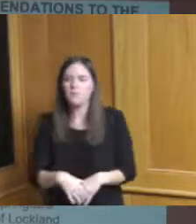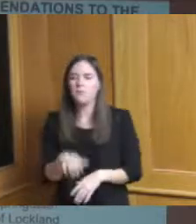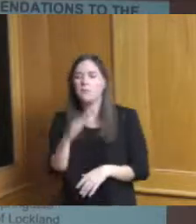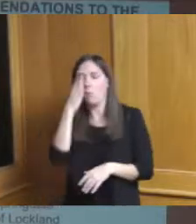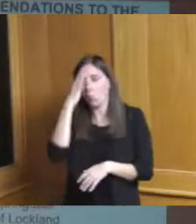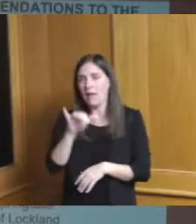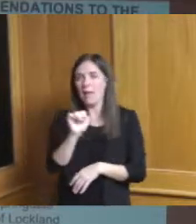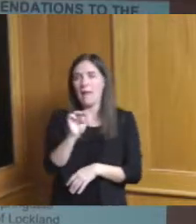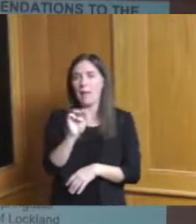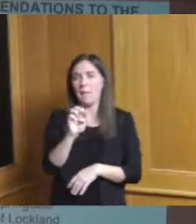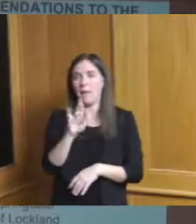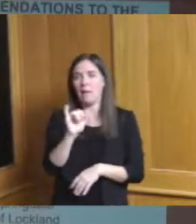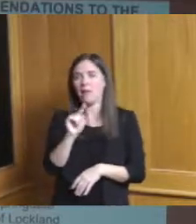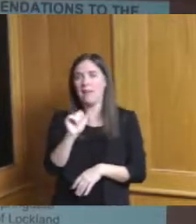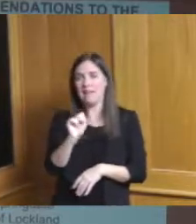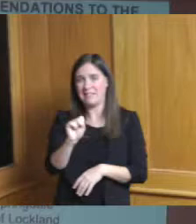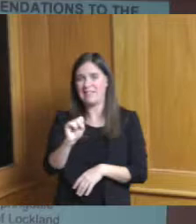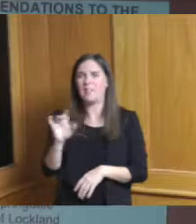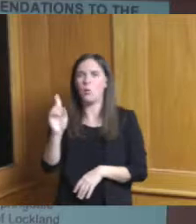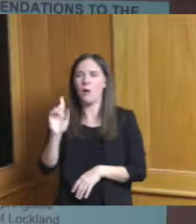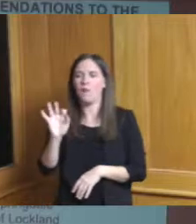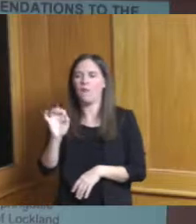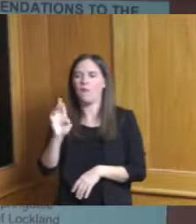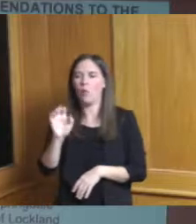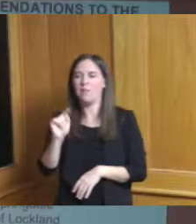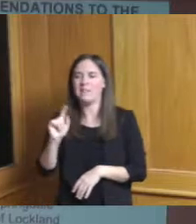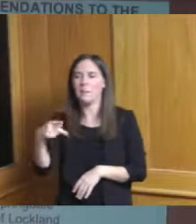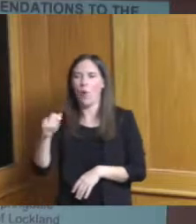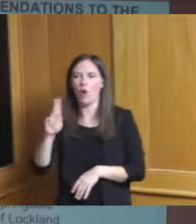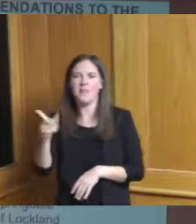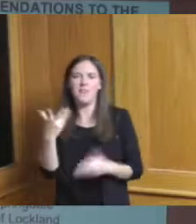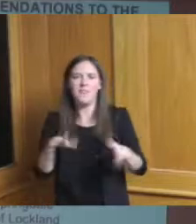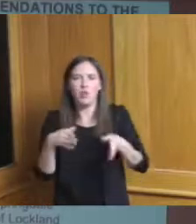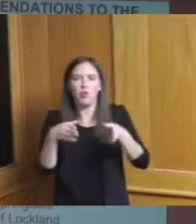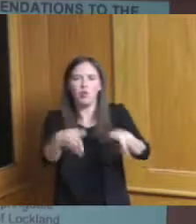and the reason for that is that emeritus relocated across the street they owned two buildings and